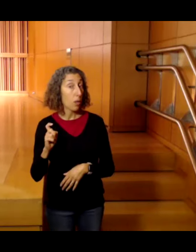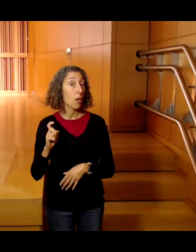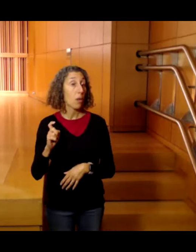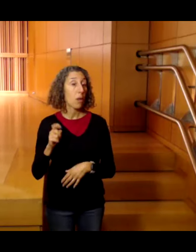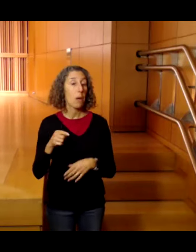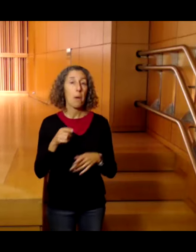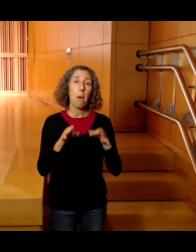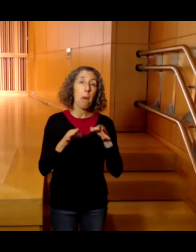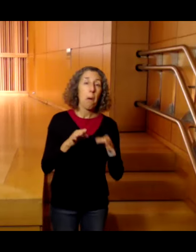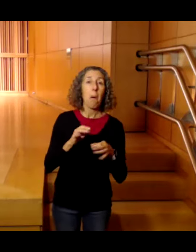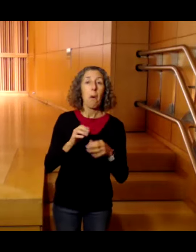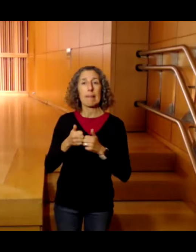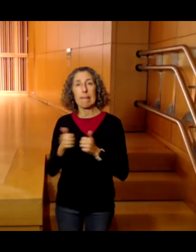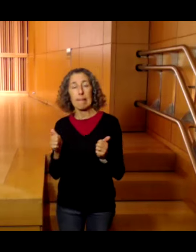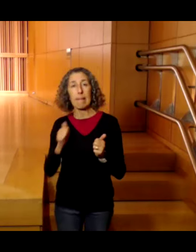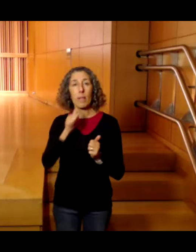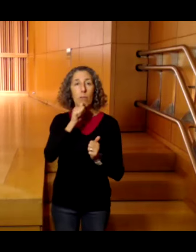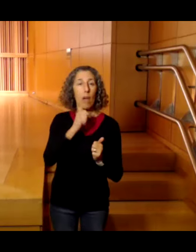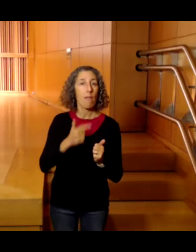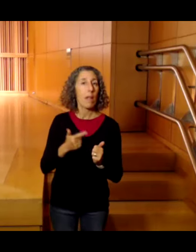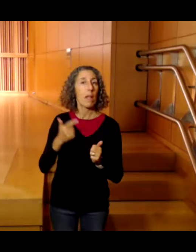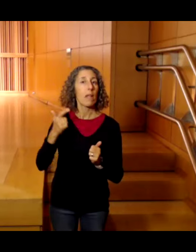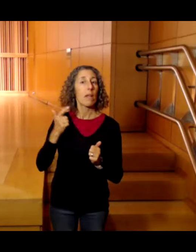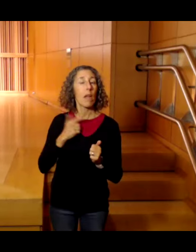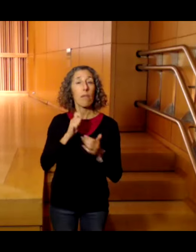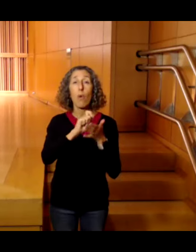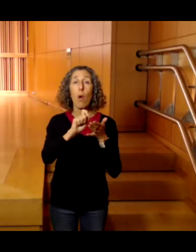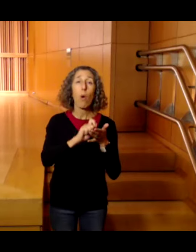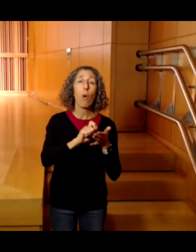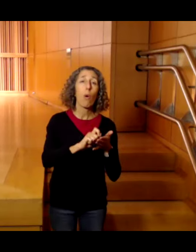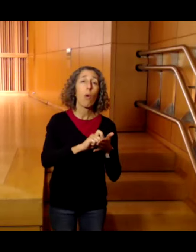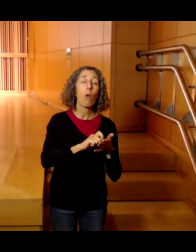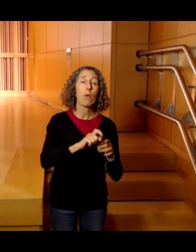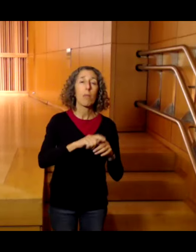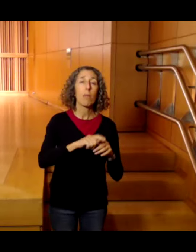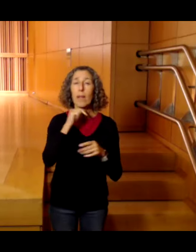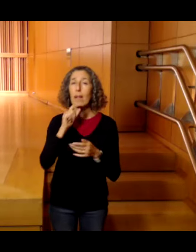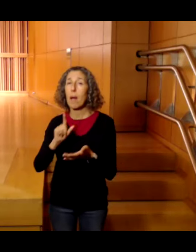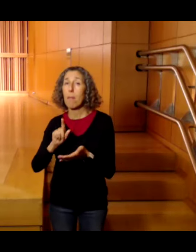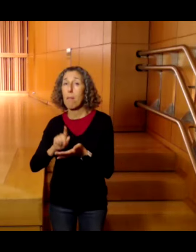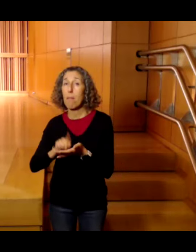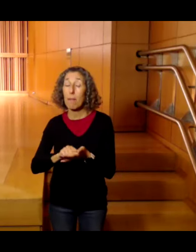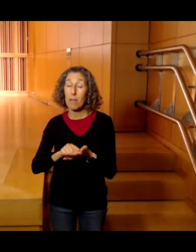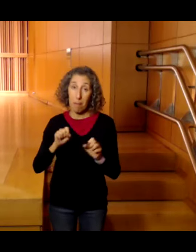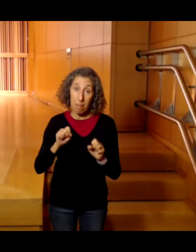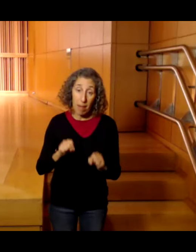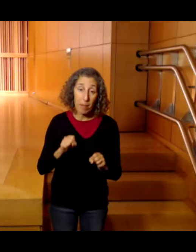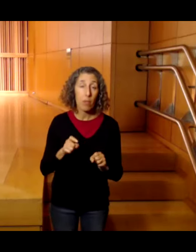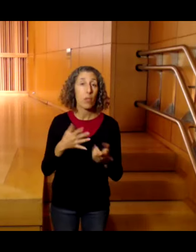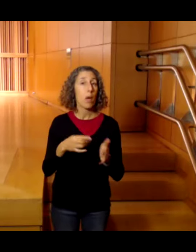That he had as a teenager with a man 22 years his senior. Or even the molestation that he suffered as an adolescent boy.